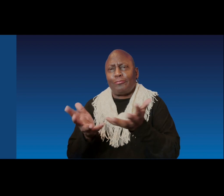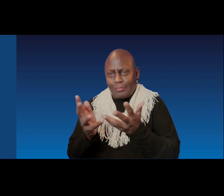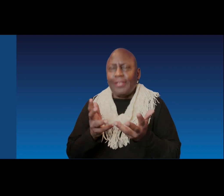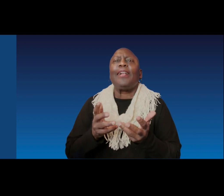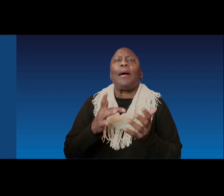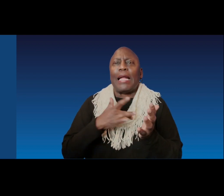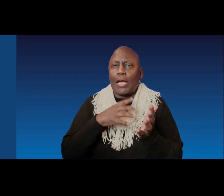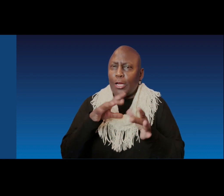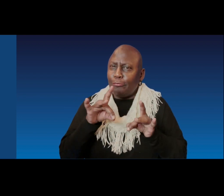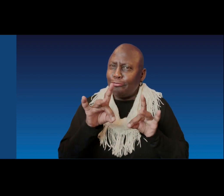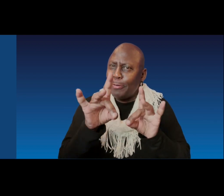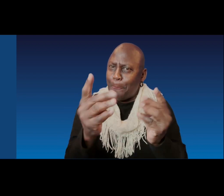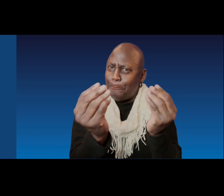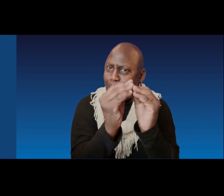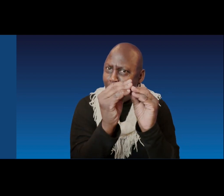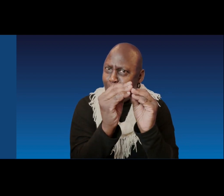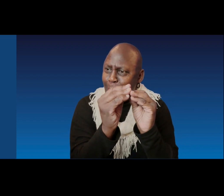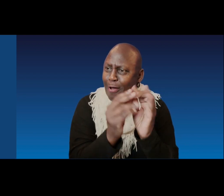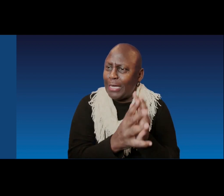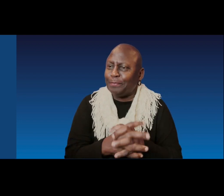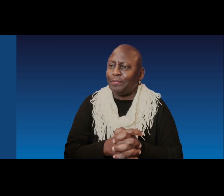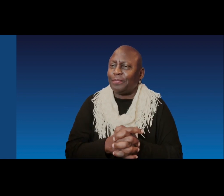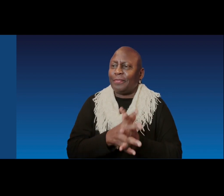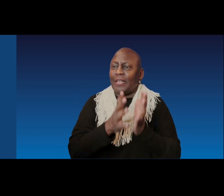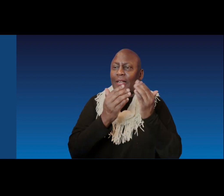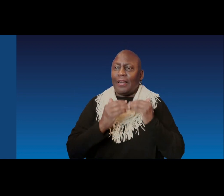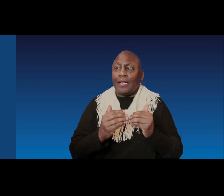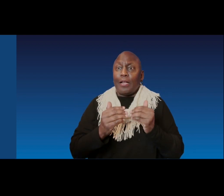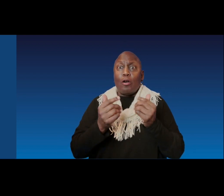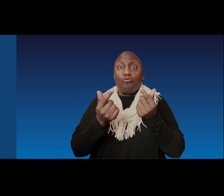When people relax and chat, they tend to acquire more language.